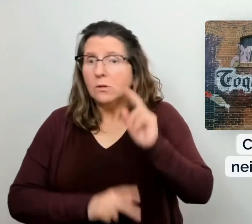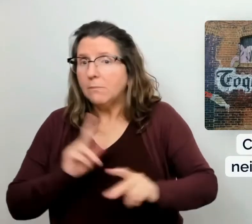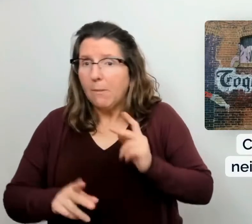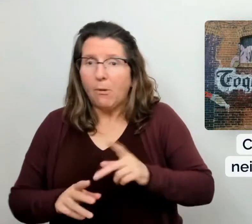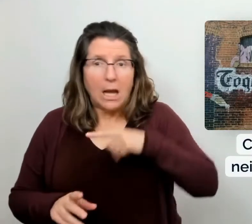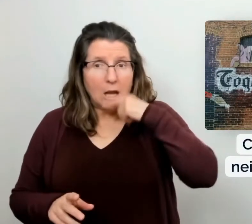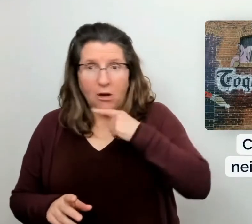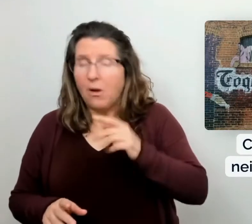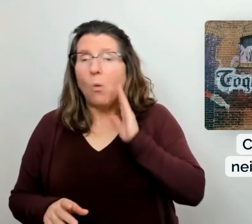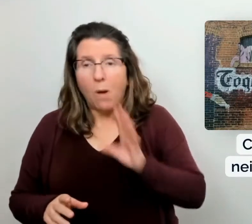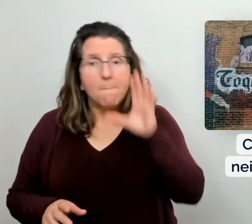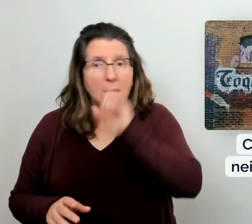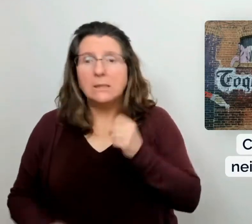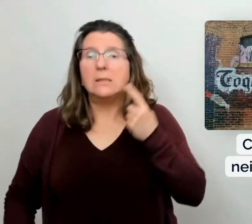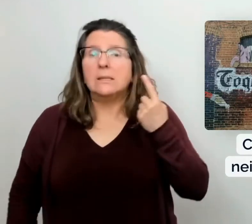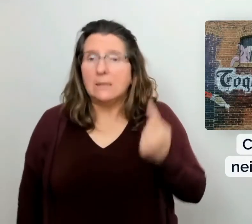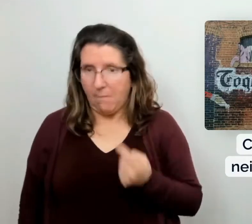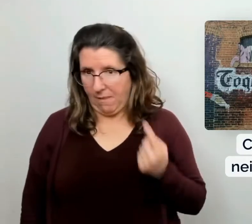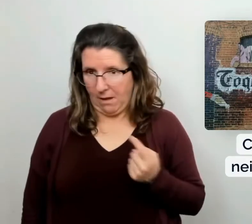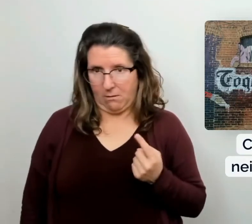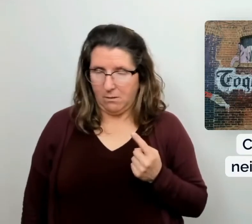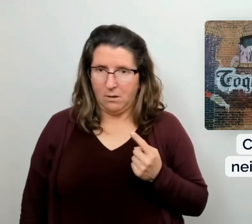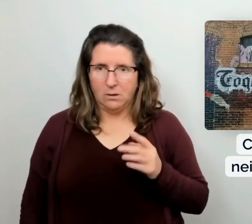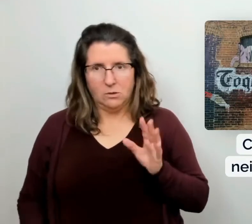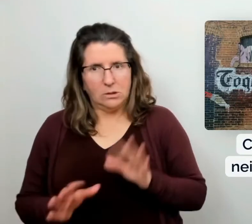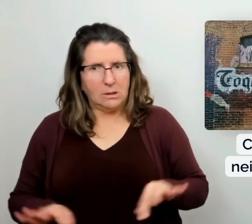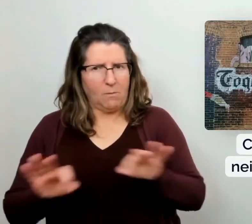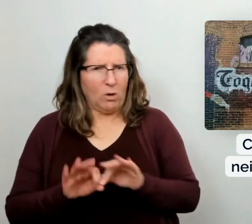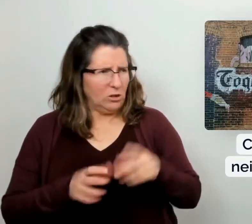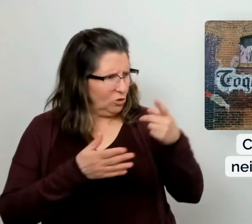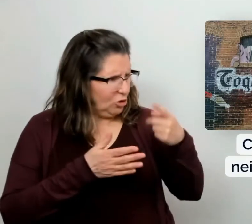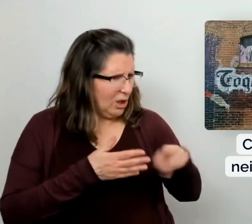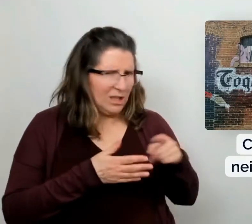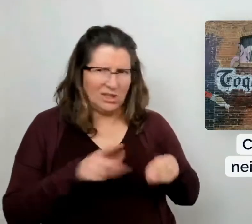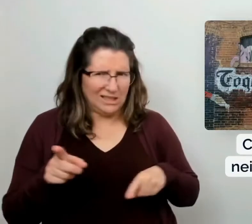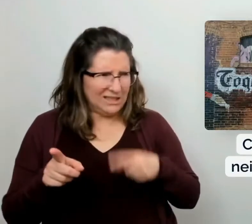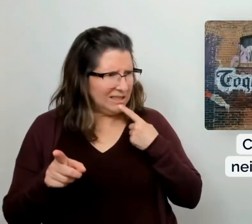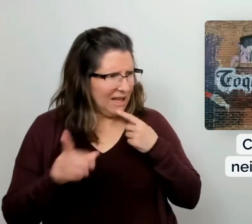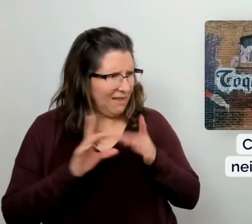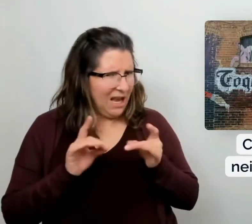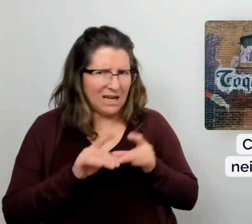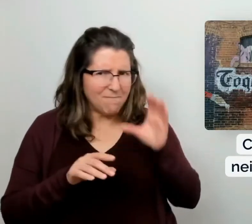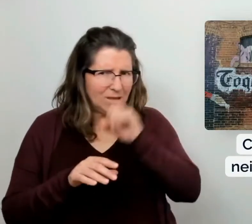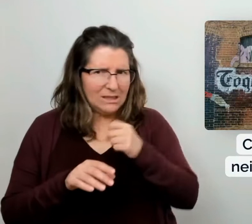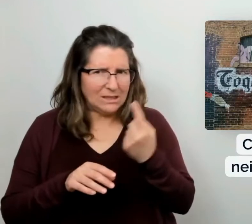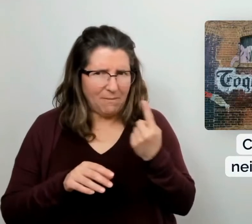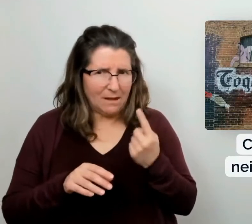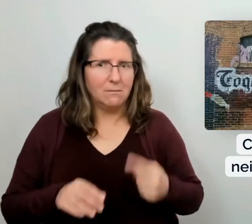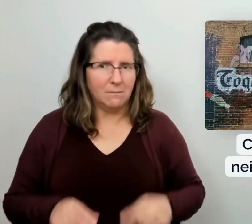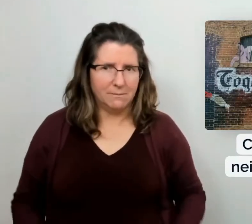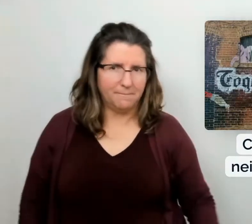Most of the time something is missed. Collaboration catches this missed information and helps with retention.